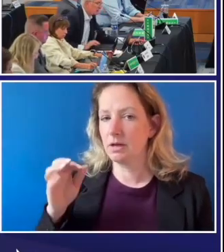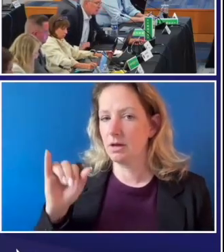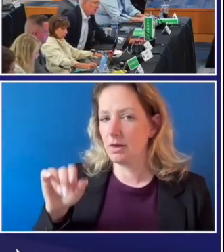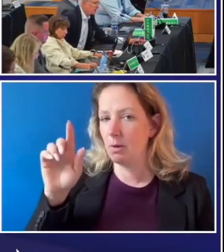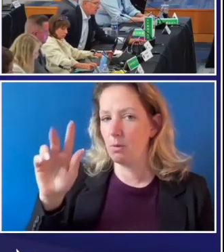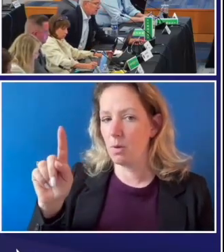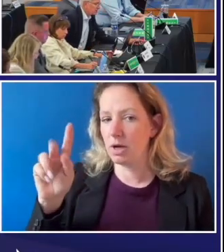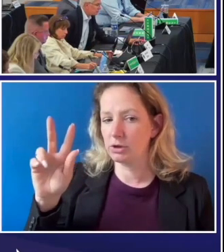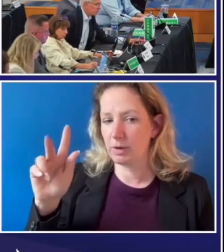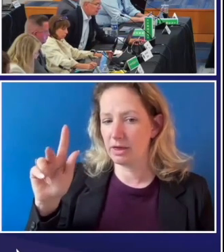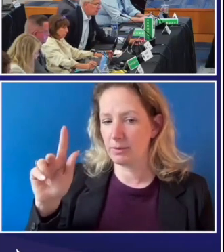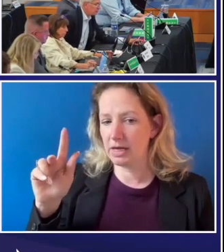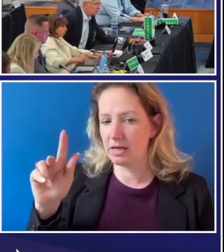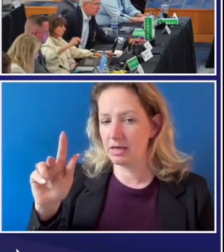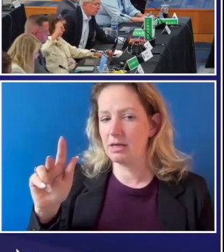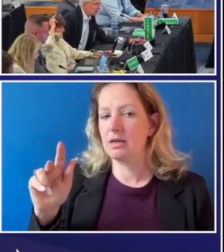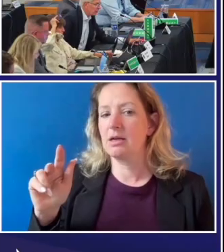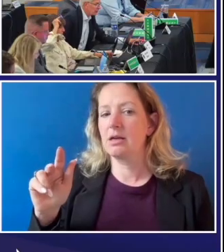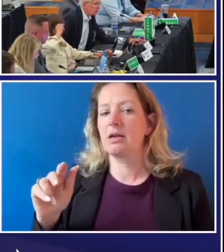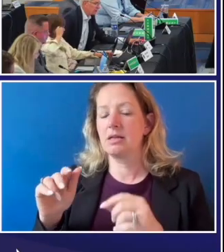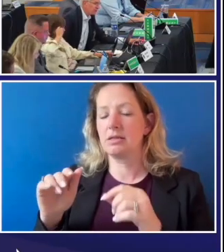It's just trivial, but the word on should be unstruck.